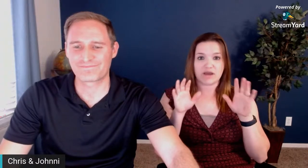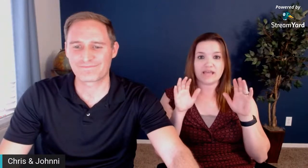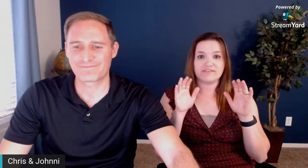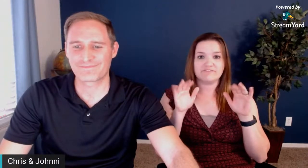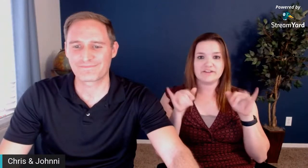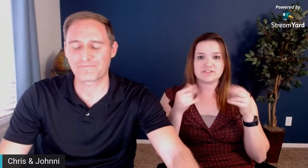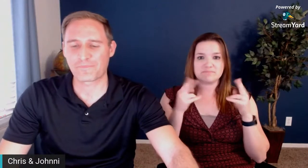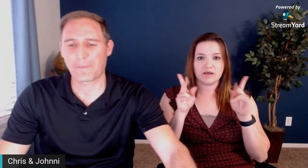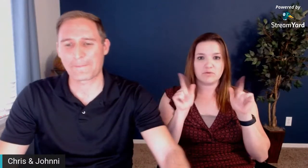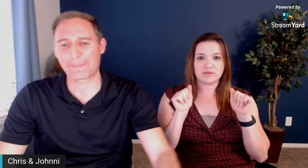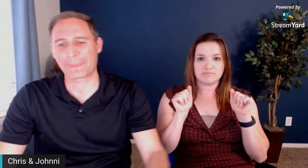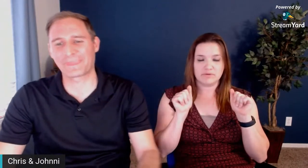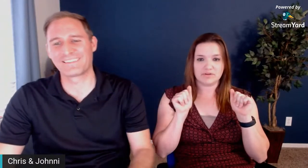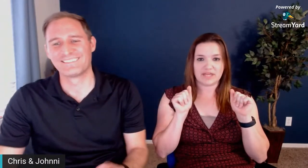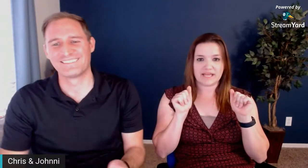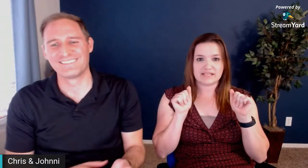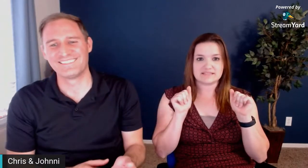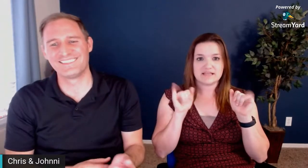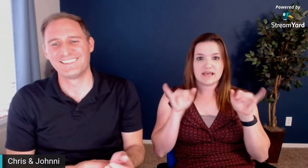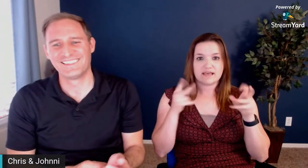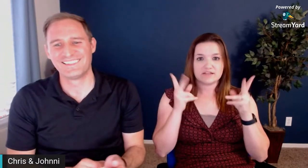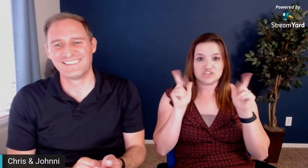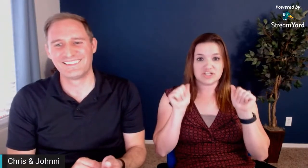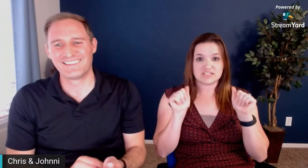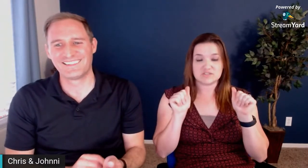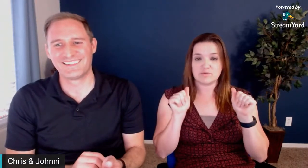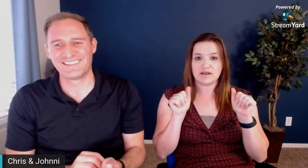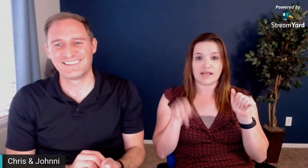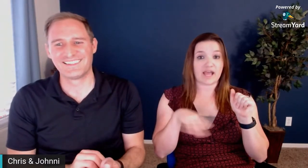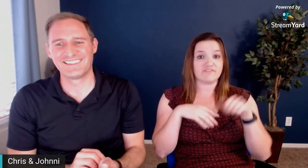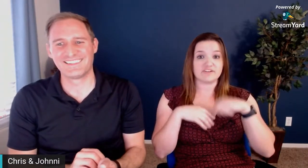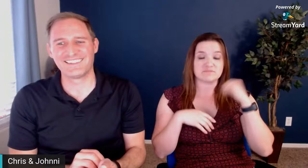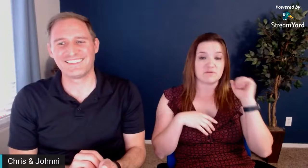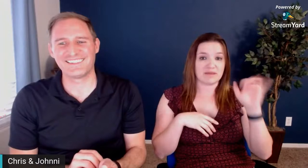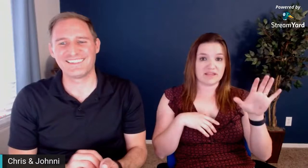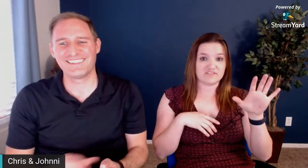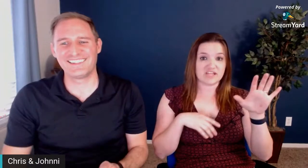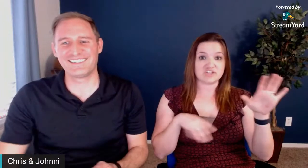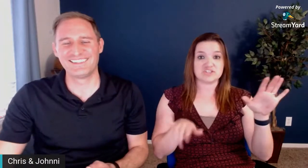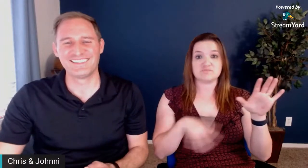i can fingerspell with both hands just as well like i can fingerspell my left hand just as well